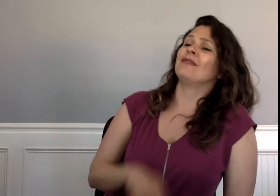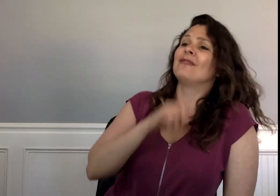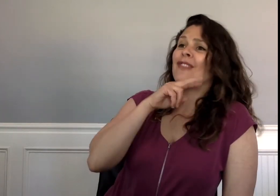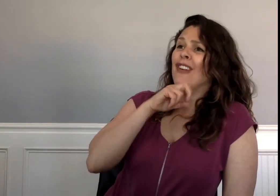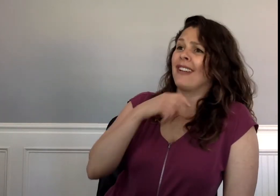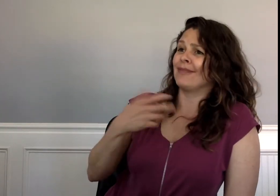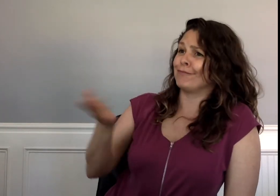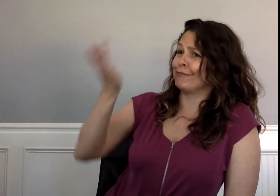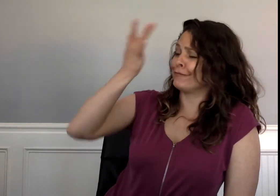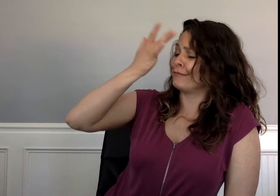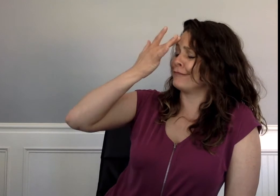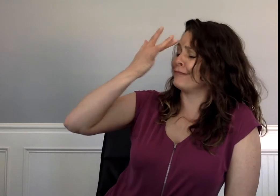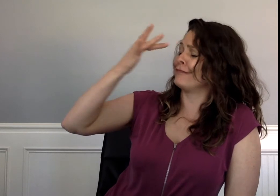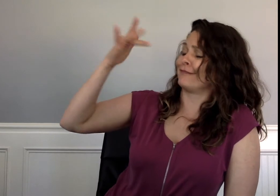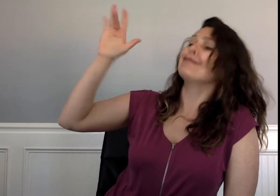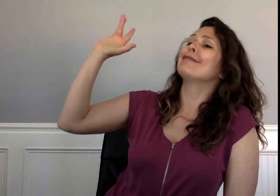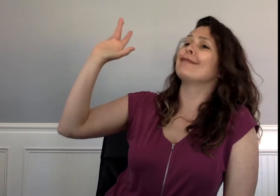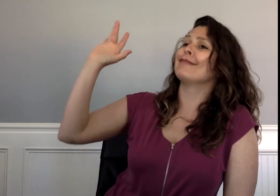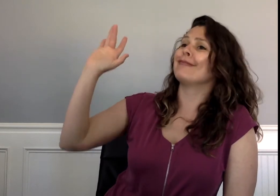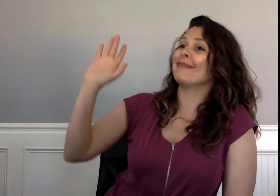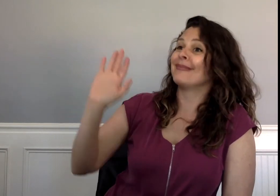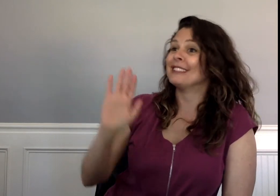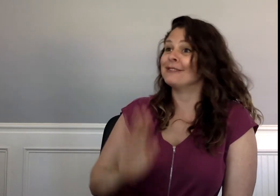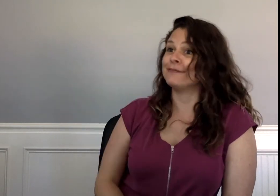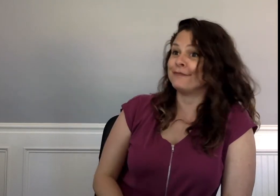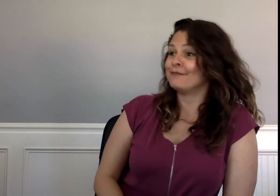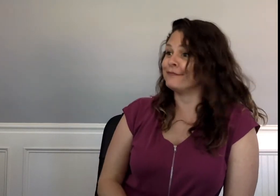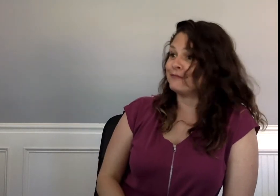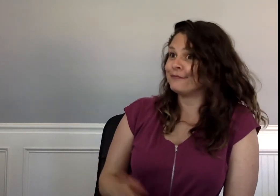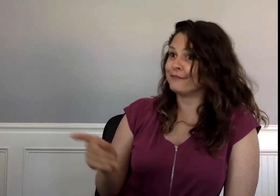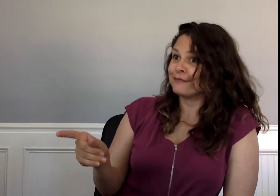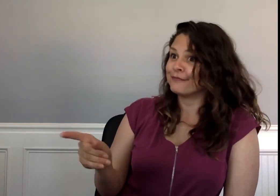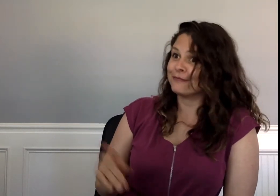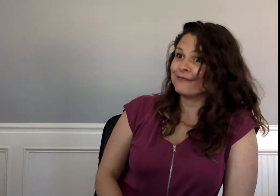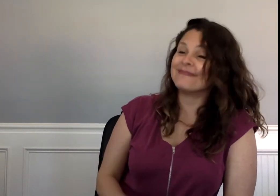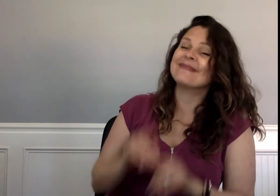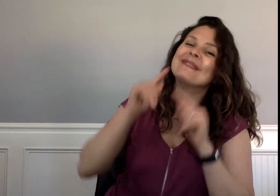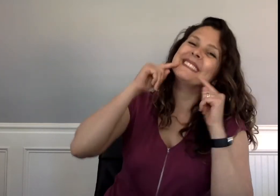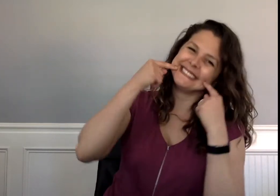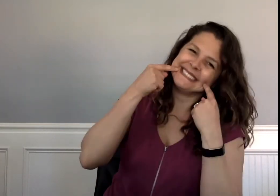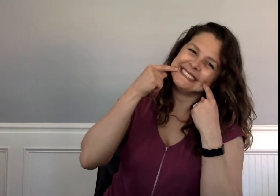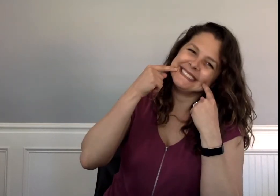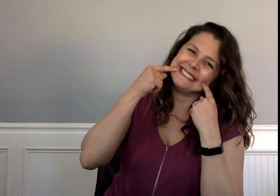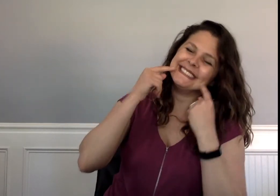Frog signed, “Genius!” and pointed at Charlie. But this time she grinned.